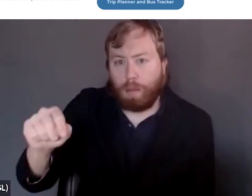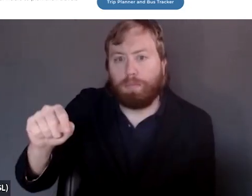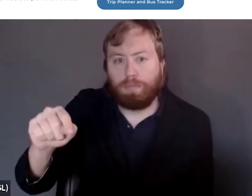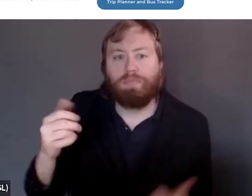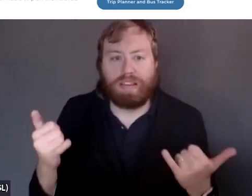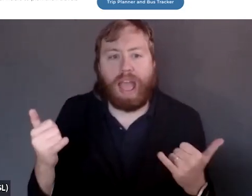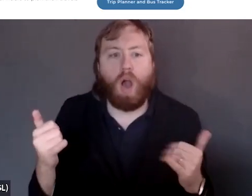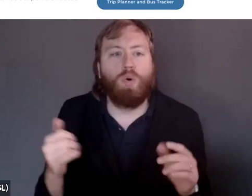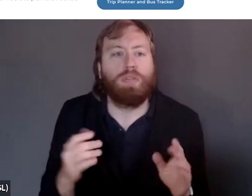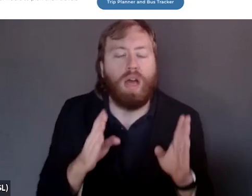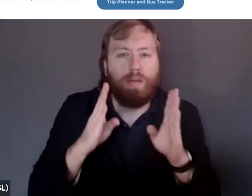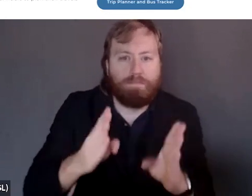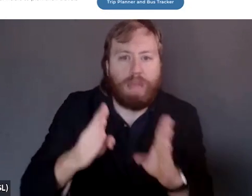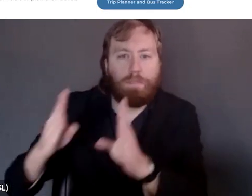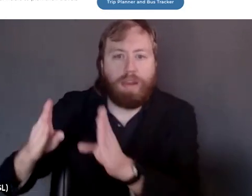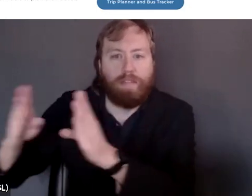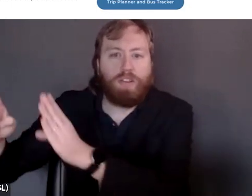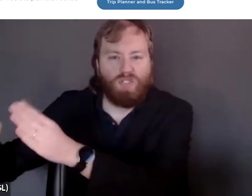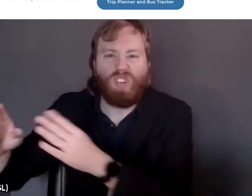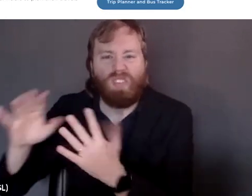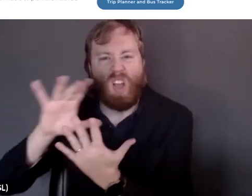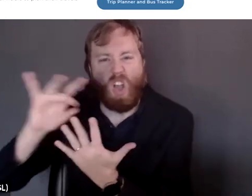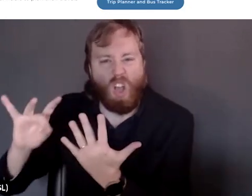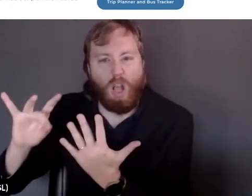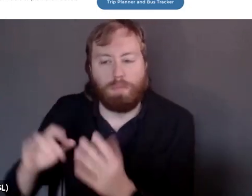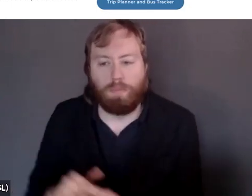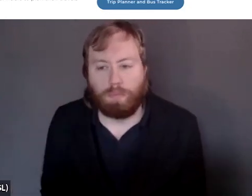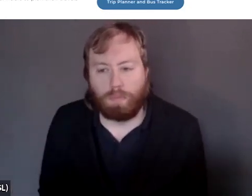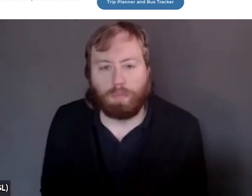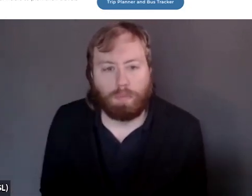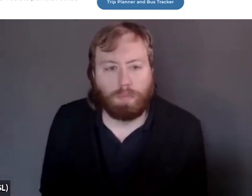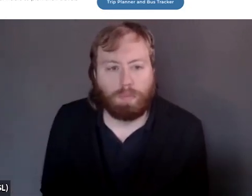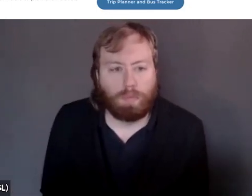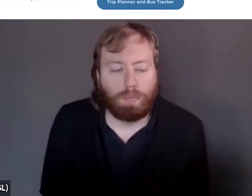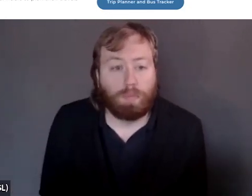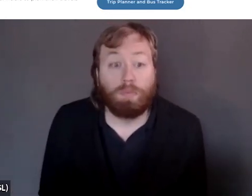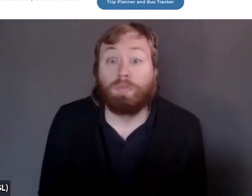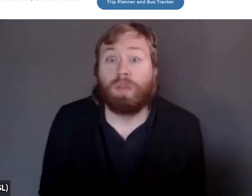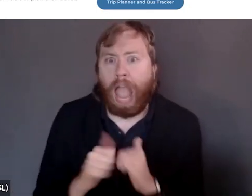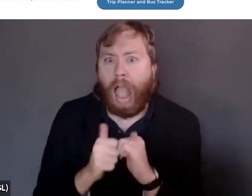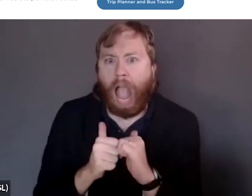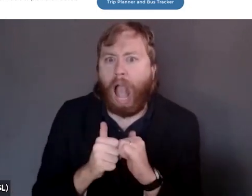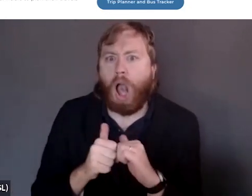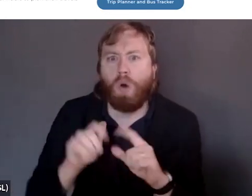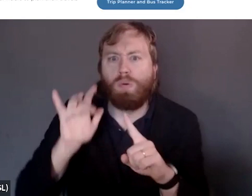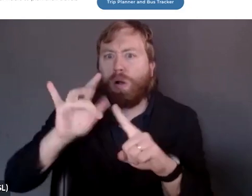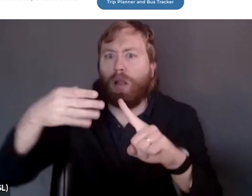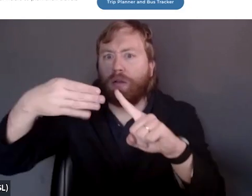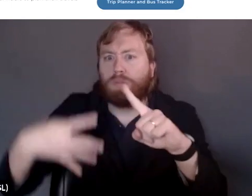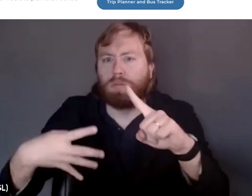If I do Shift + Tab, then I go backwards and then to activate the dropdown, we have to think this through a little bit.